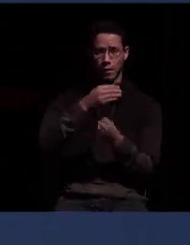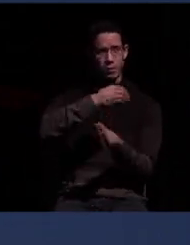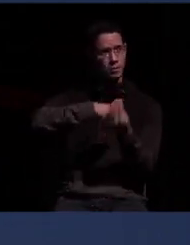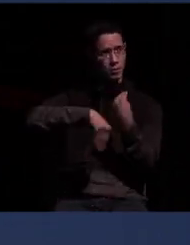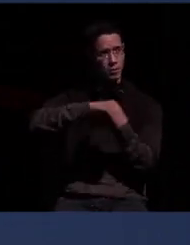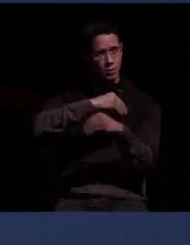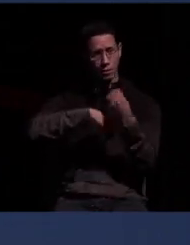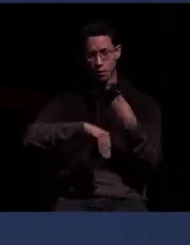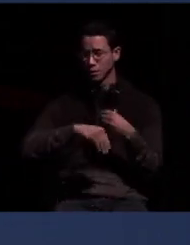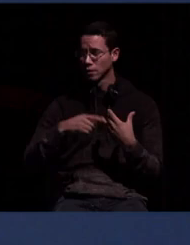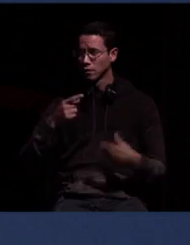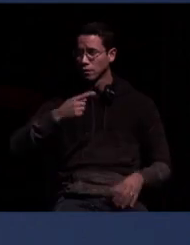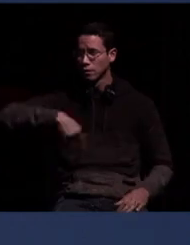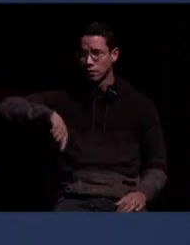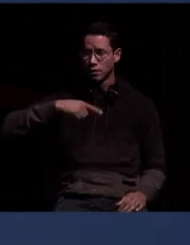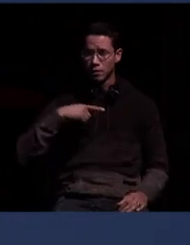of what we understand as tourism today,